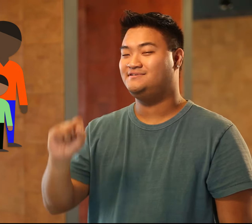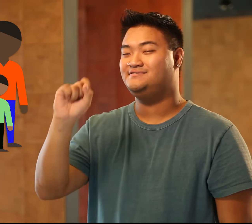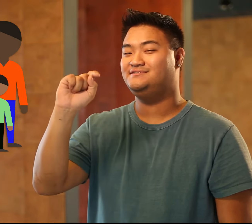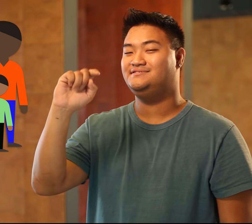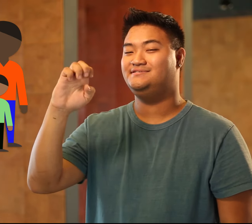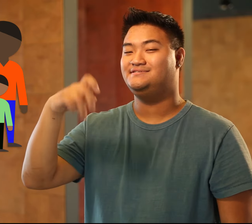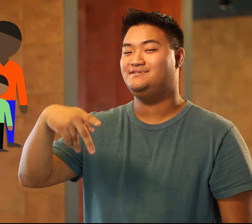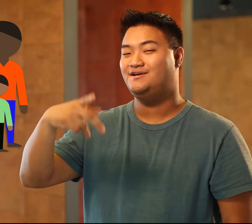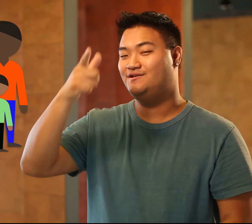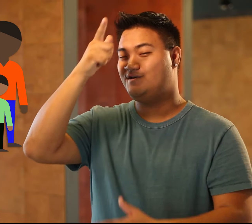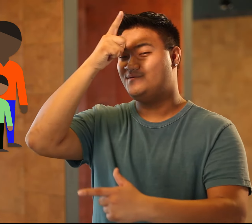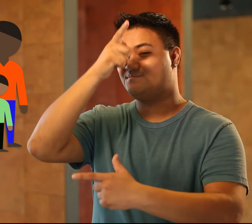step brother